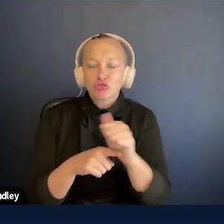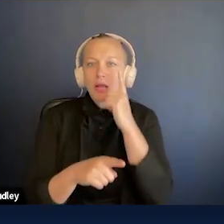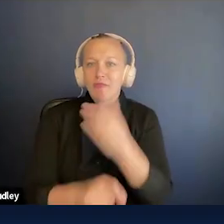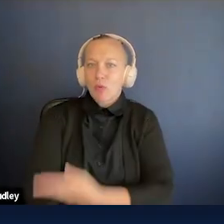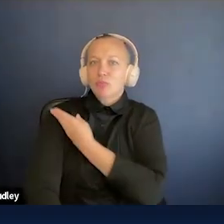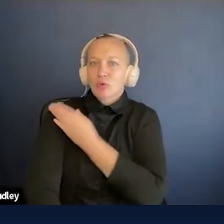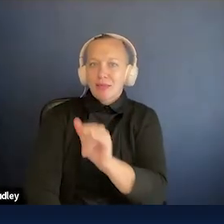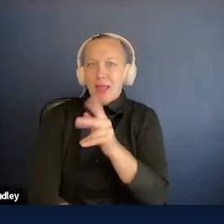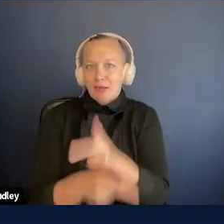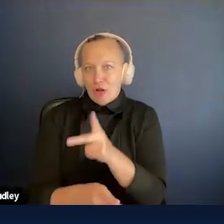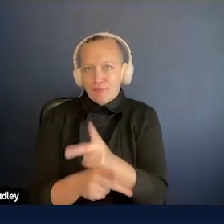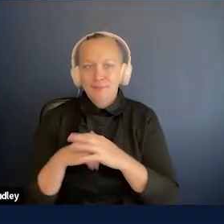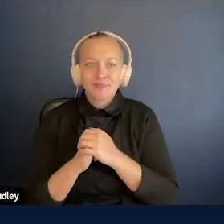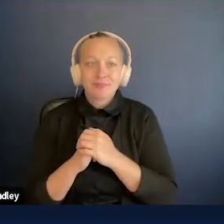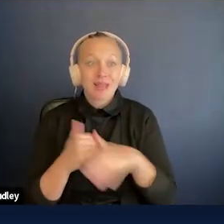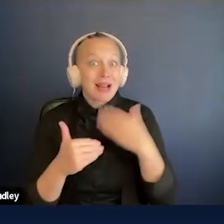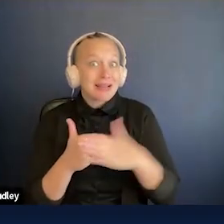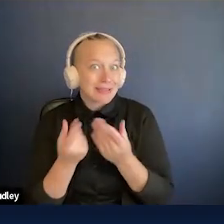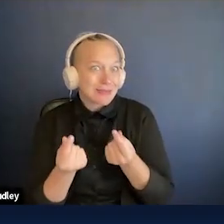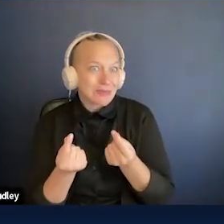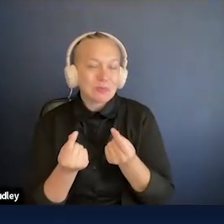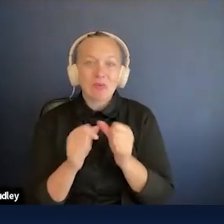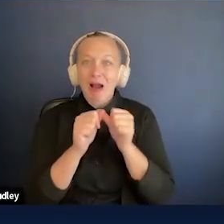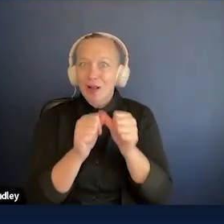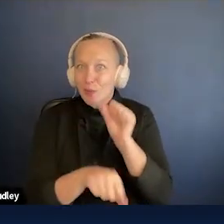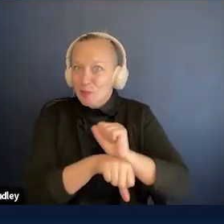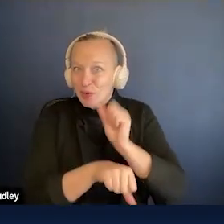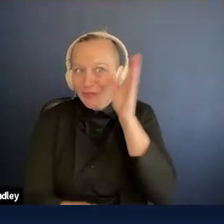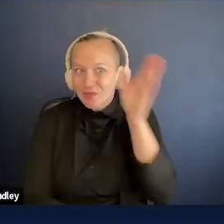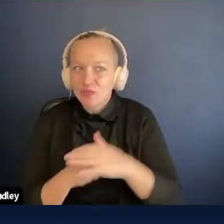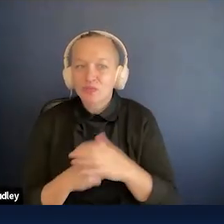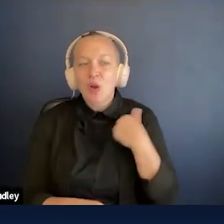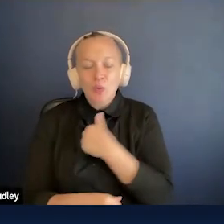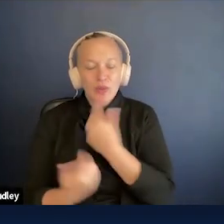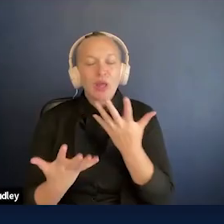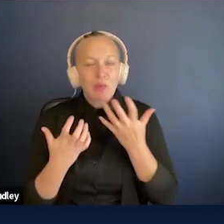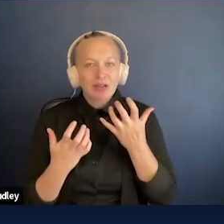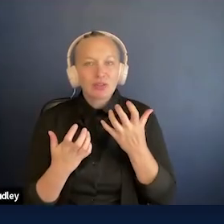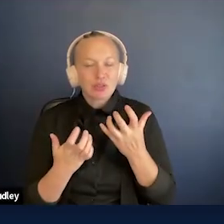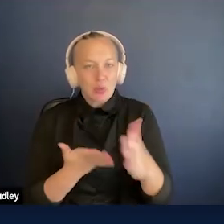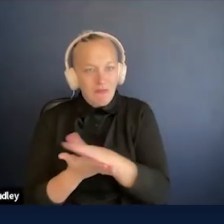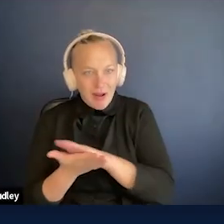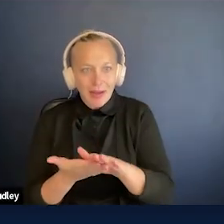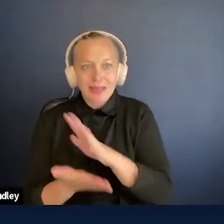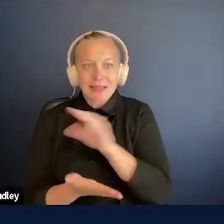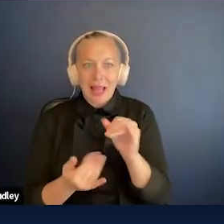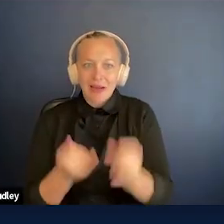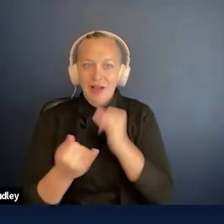So, what are our next step on ongoing work? So, we're working on refining, finalizing thematic analysts, and also developing.